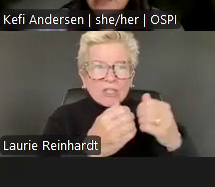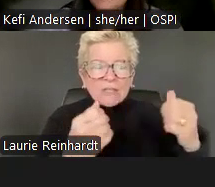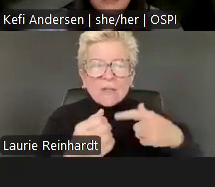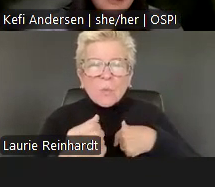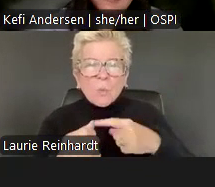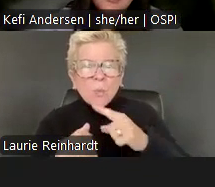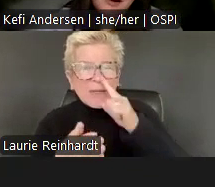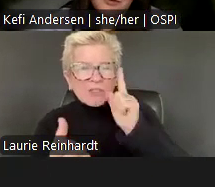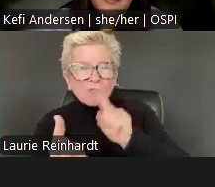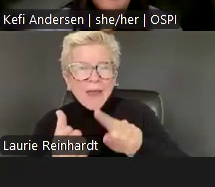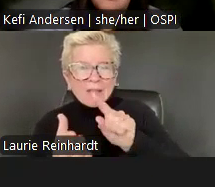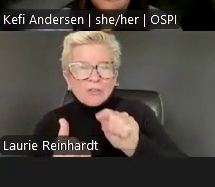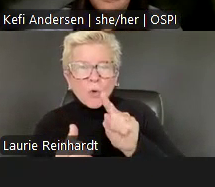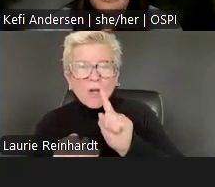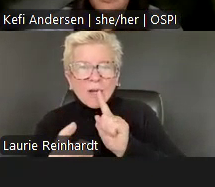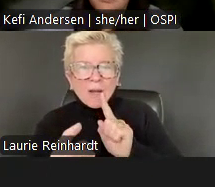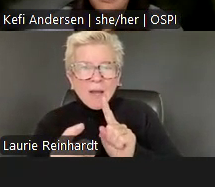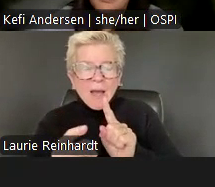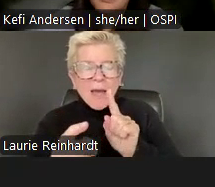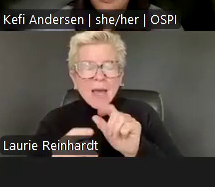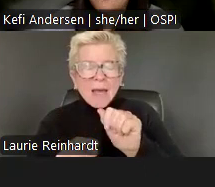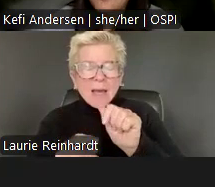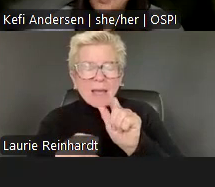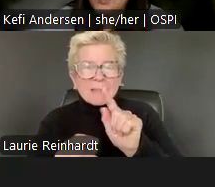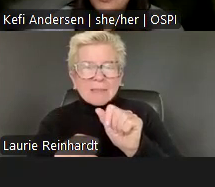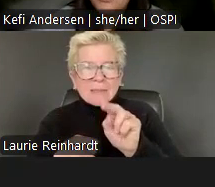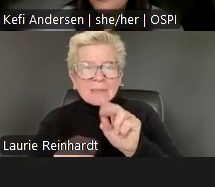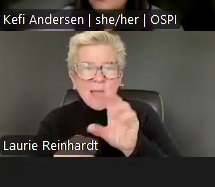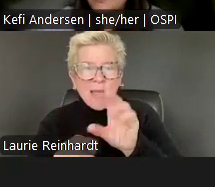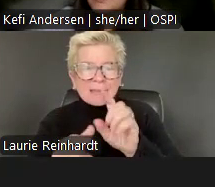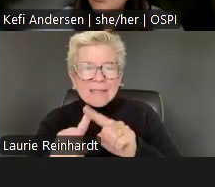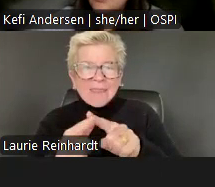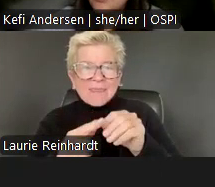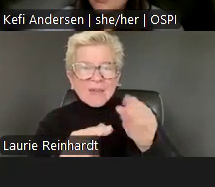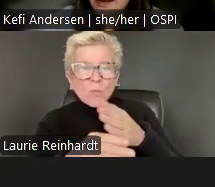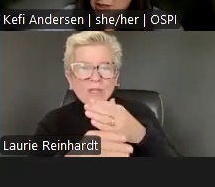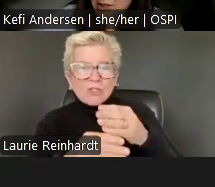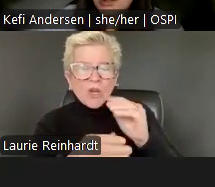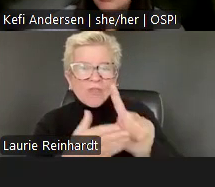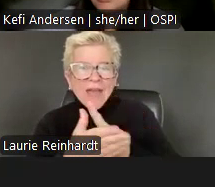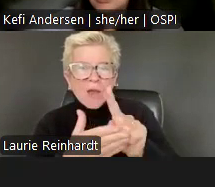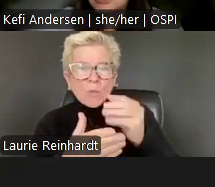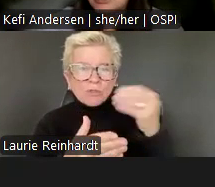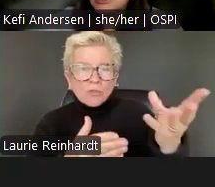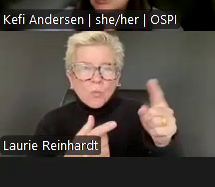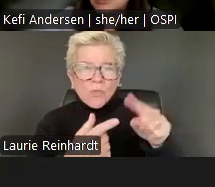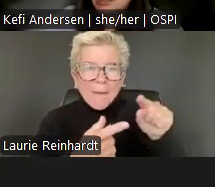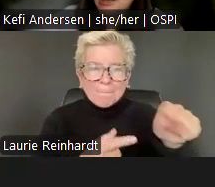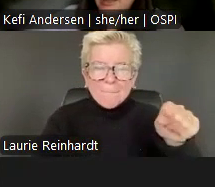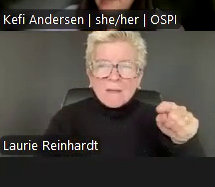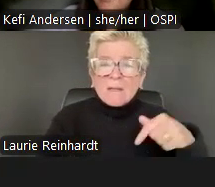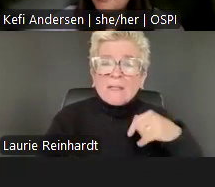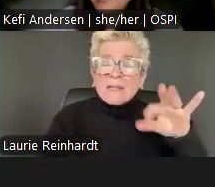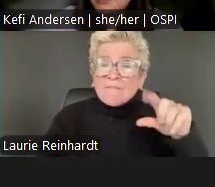and then we release your hours. I you are watching this video later, the process